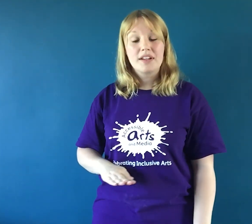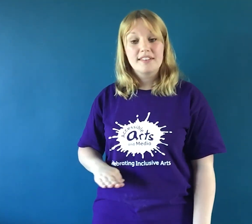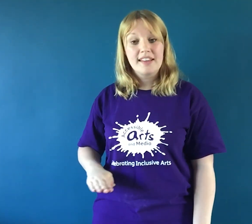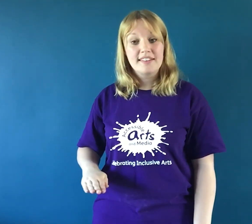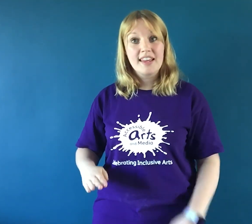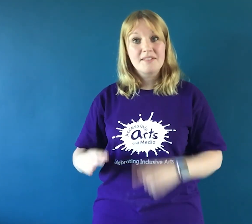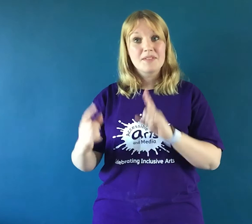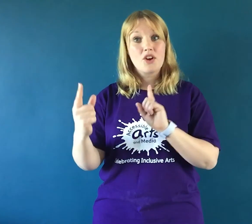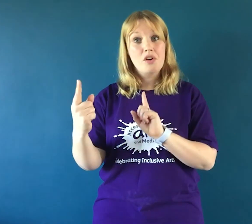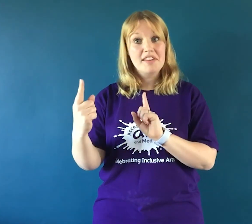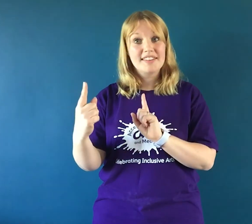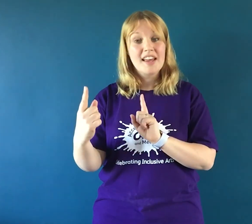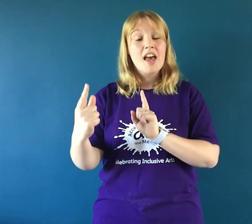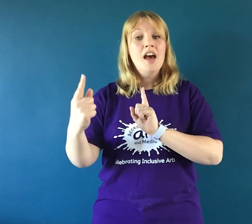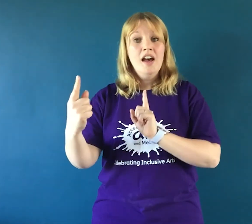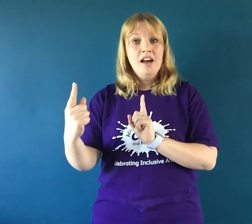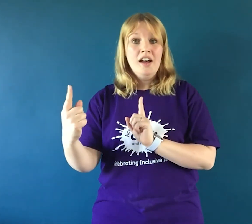And we’re going to start singing the chorus.